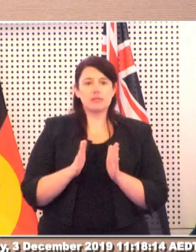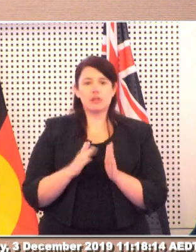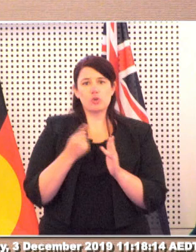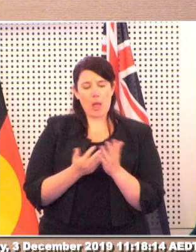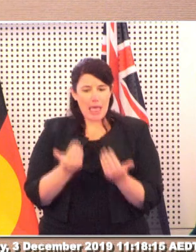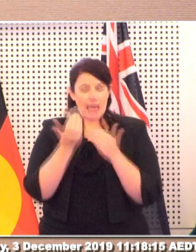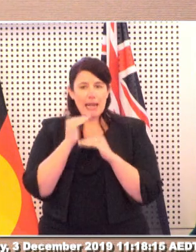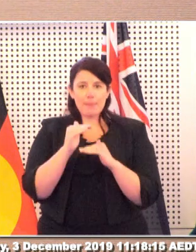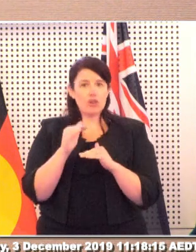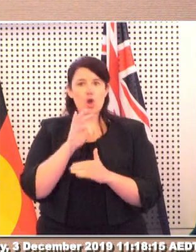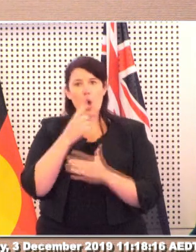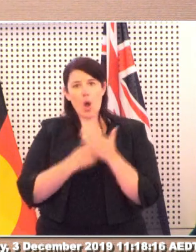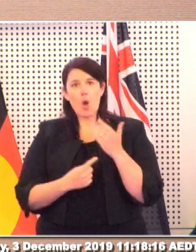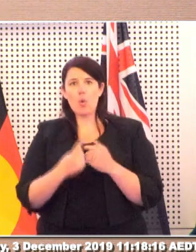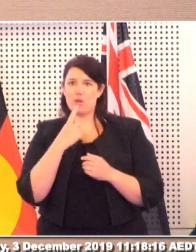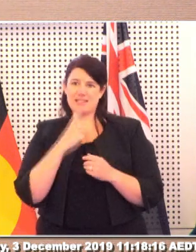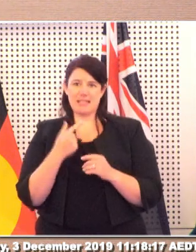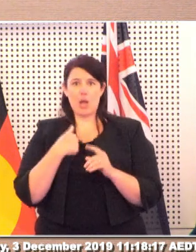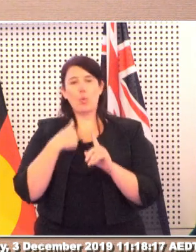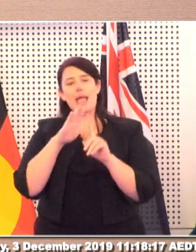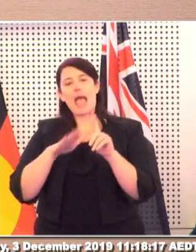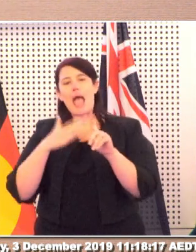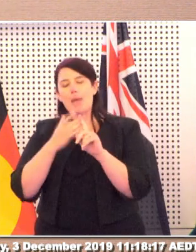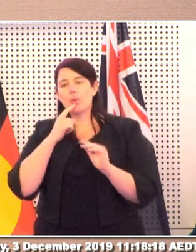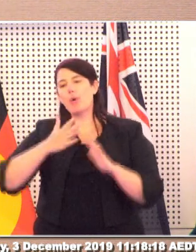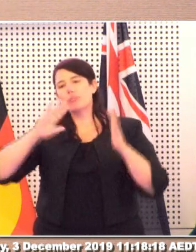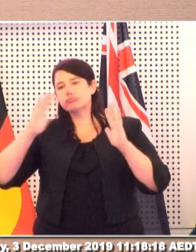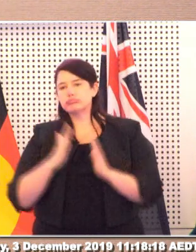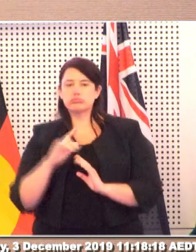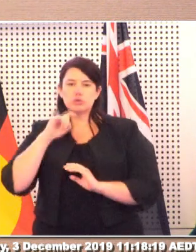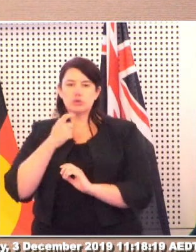not just say that it is something we are aiming for, that we have created frameworks for,